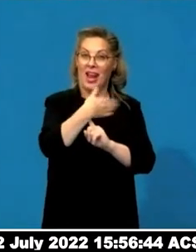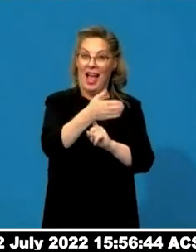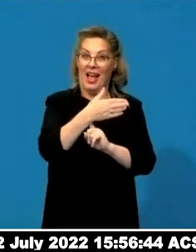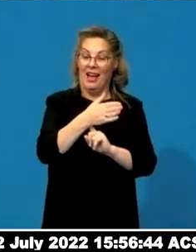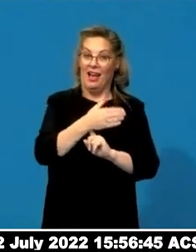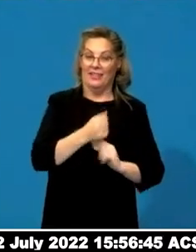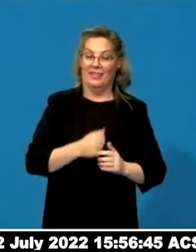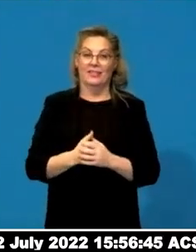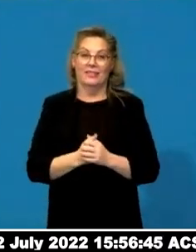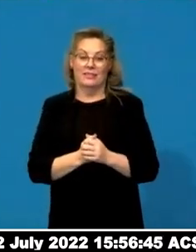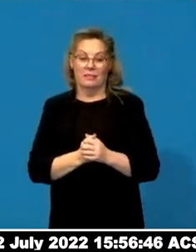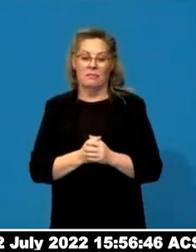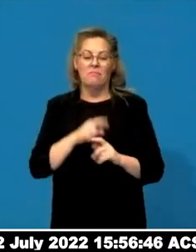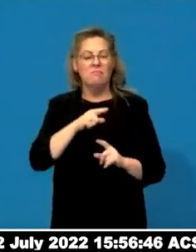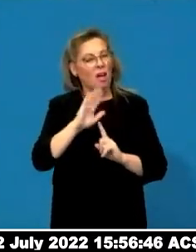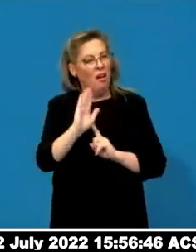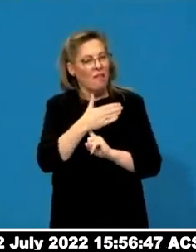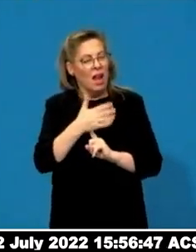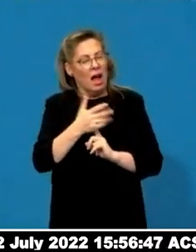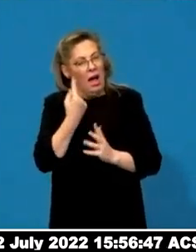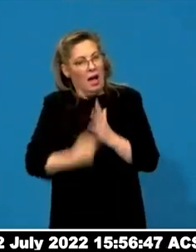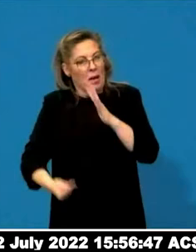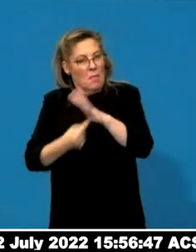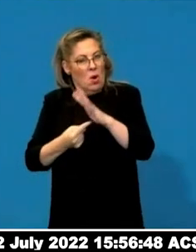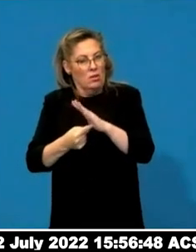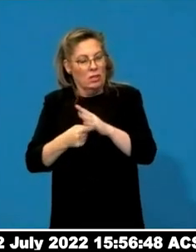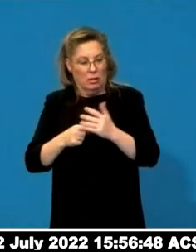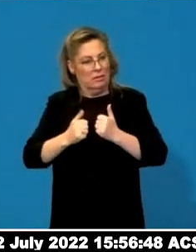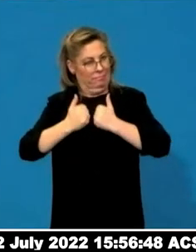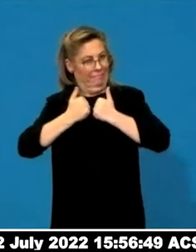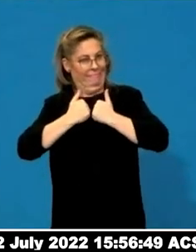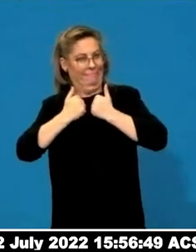The flag was important because it represented us, Torres Strait Islanders.